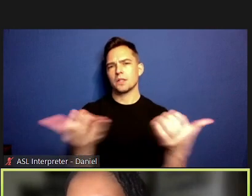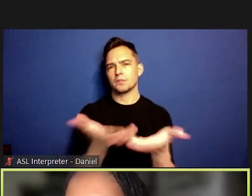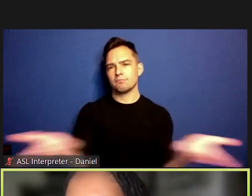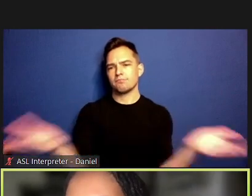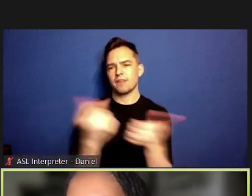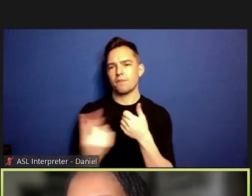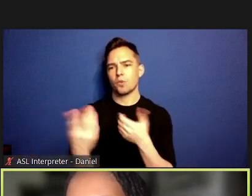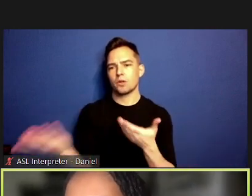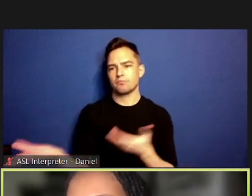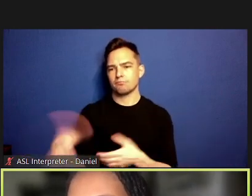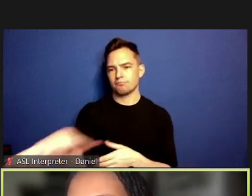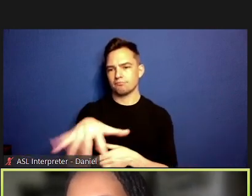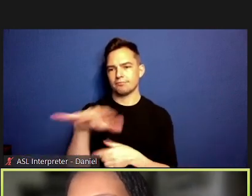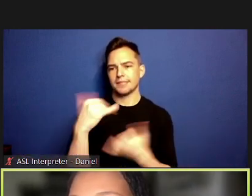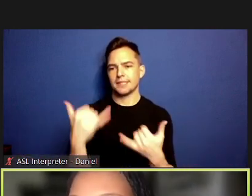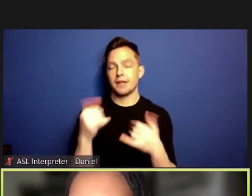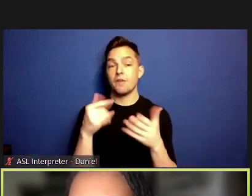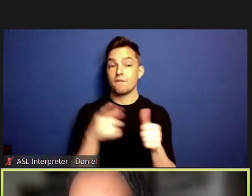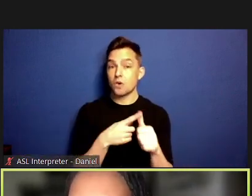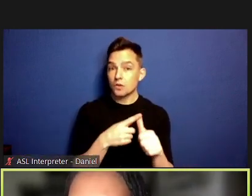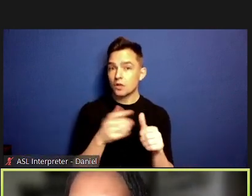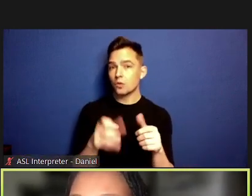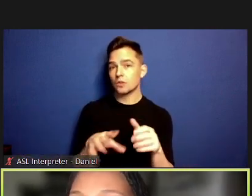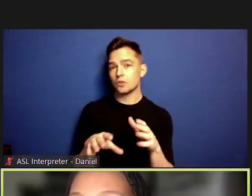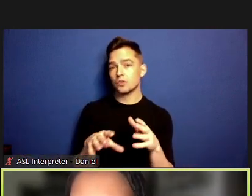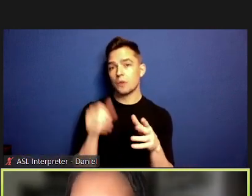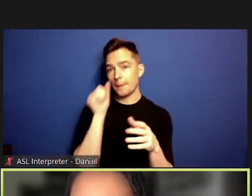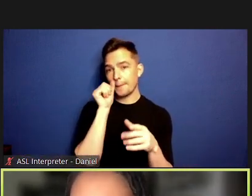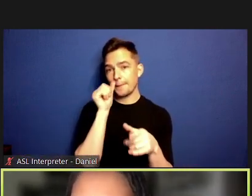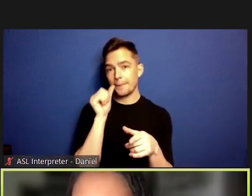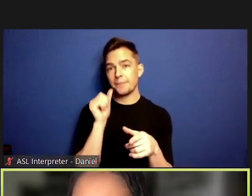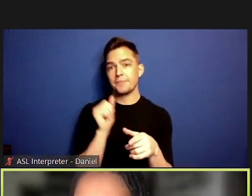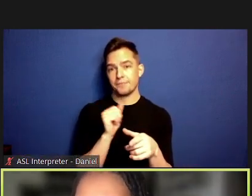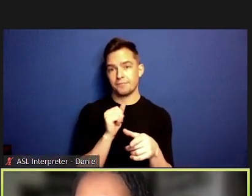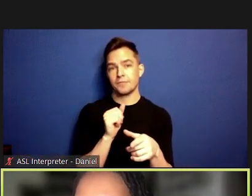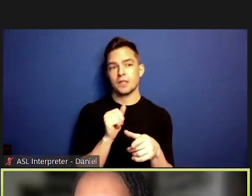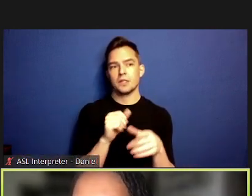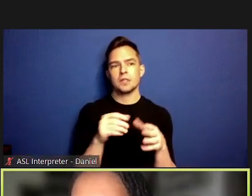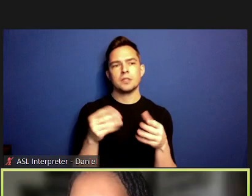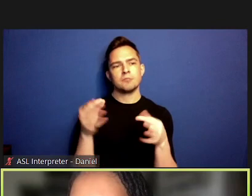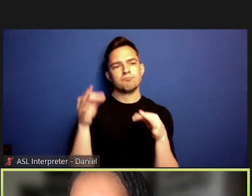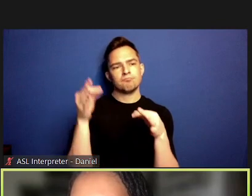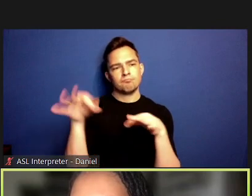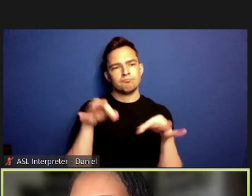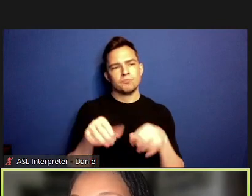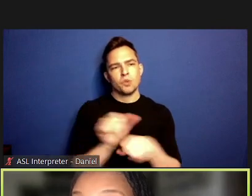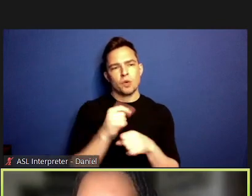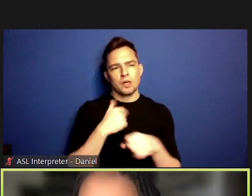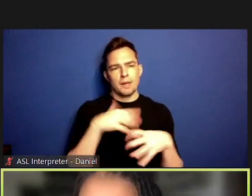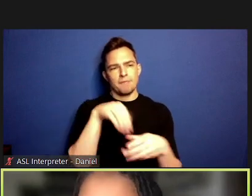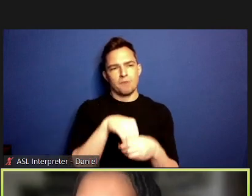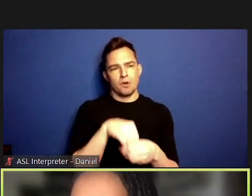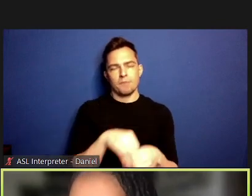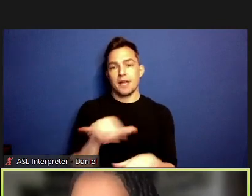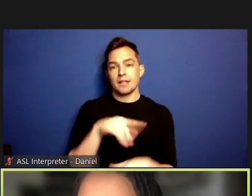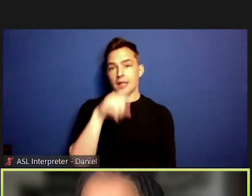know, I first wanted to look at myself in the work that I do. And as a black queer woman